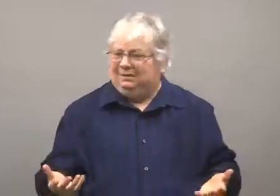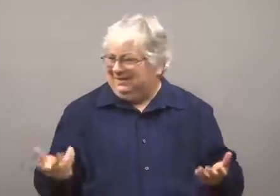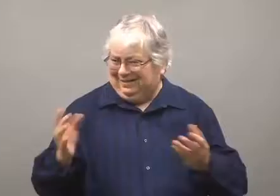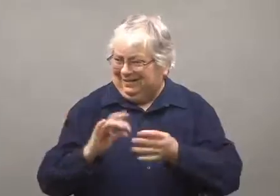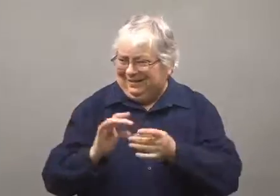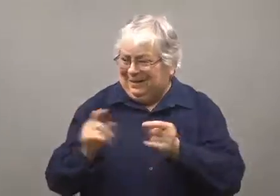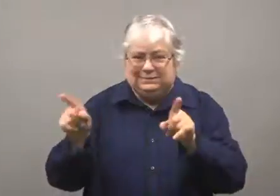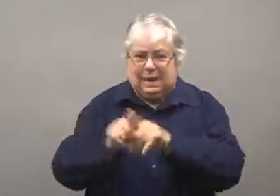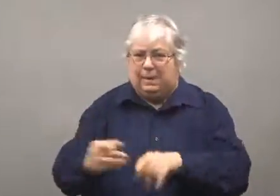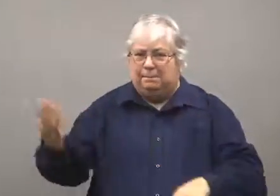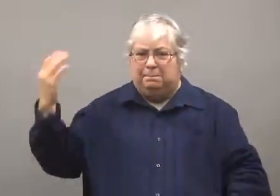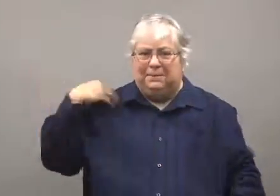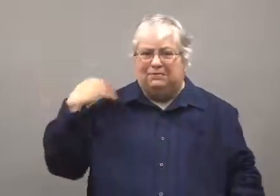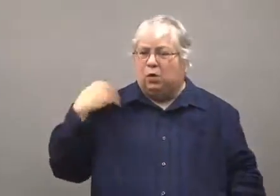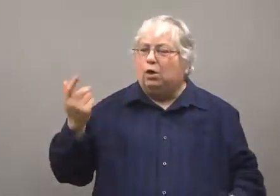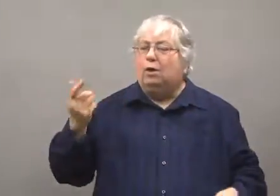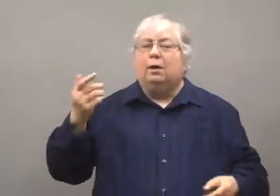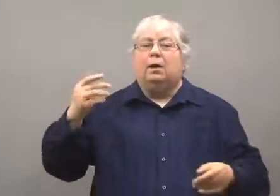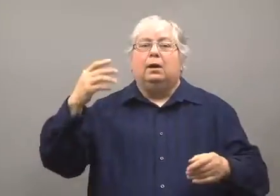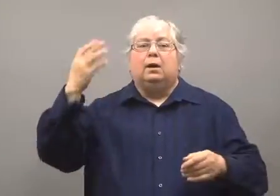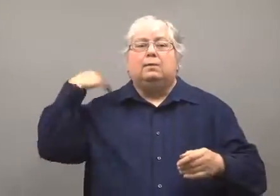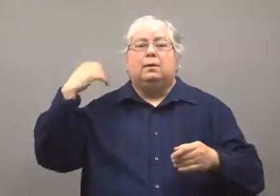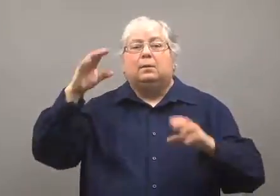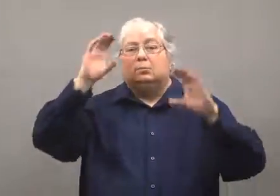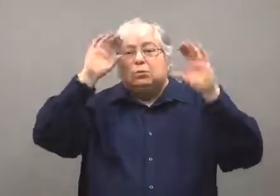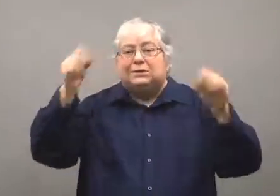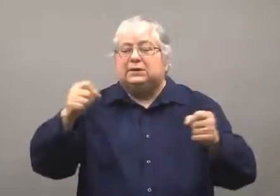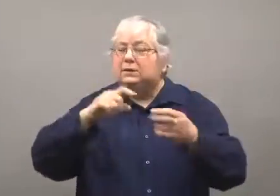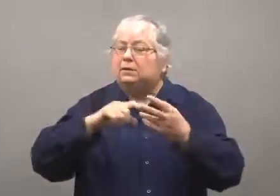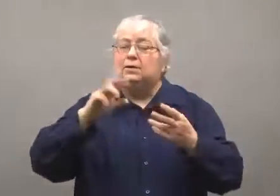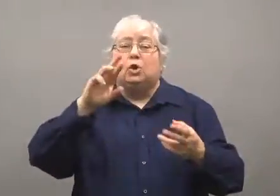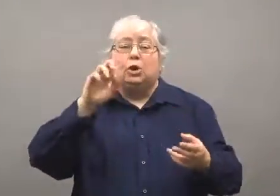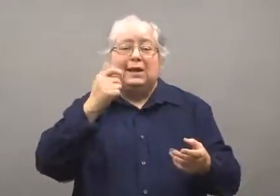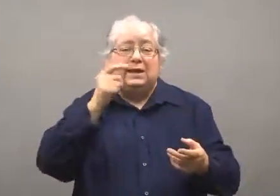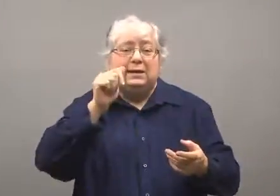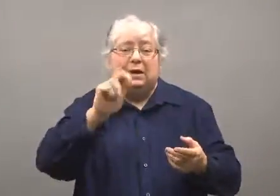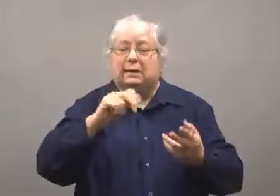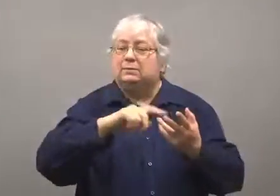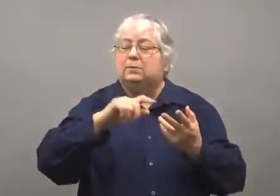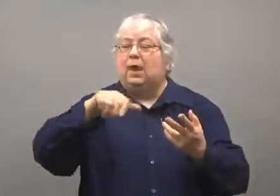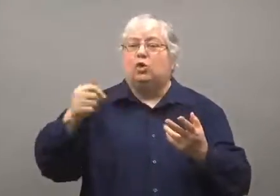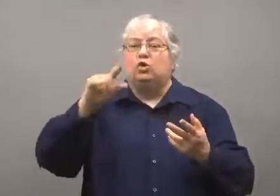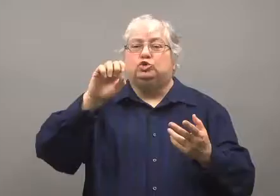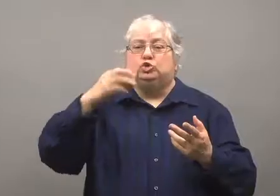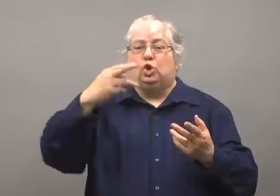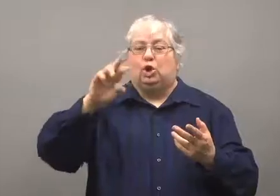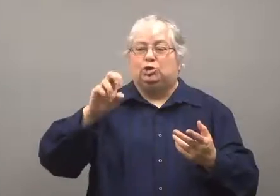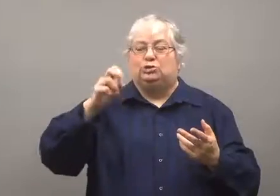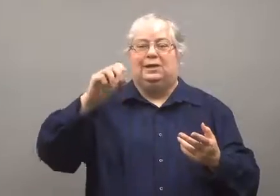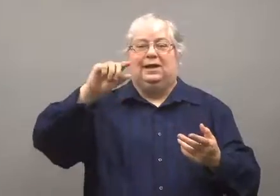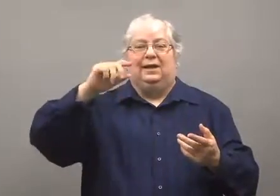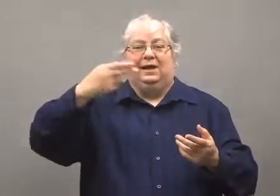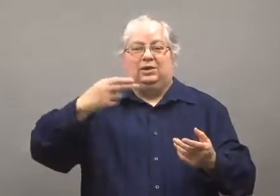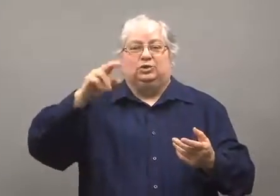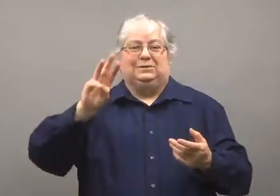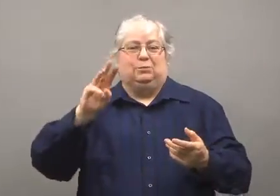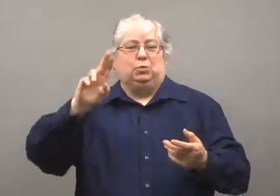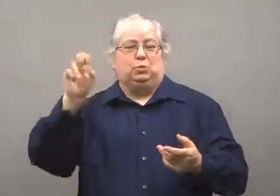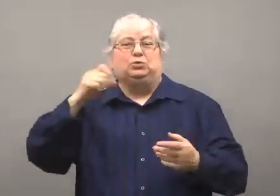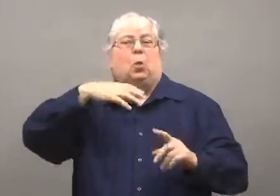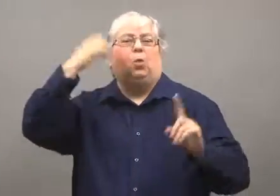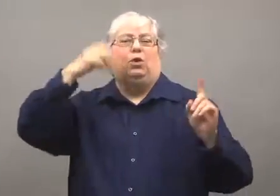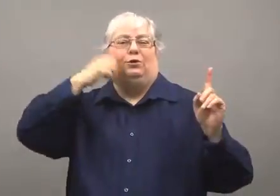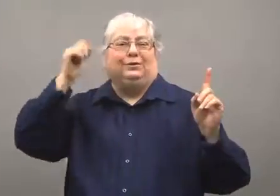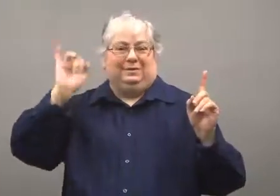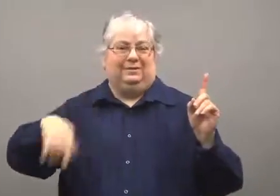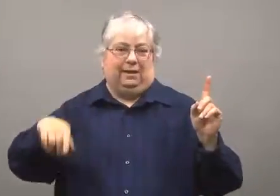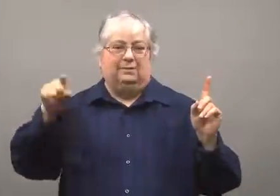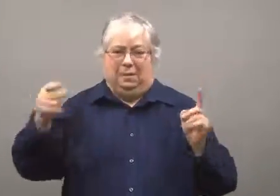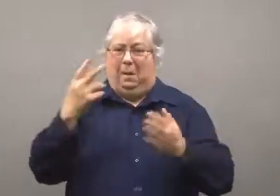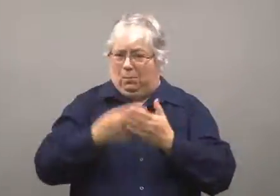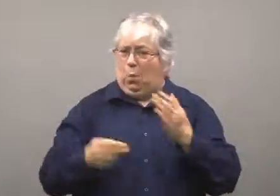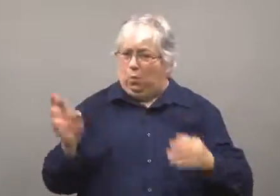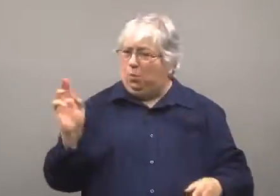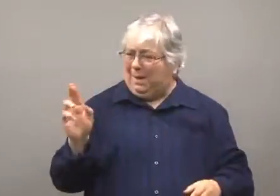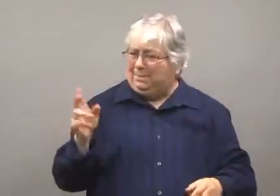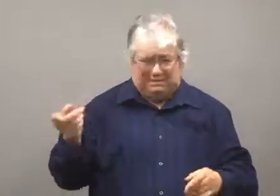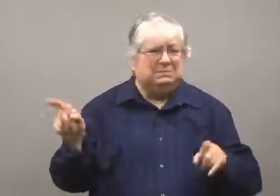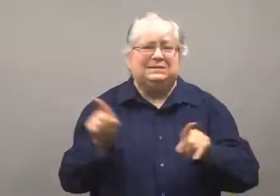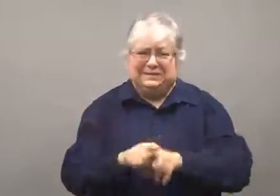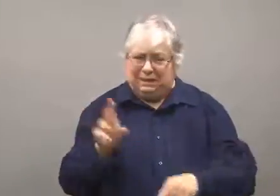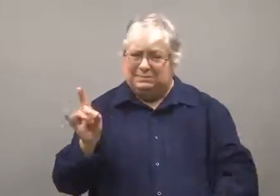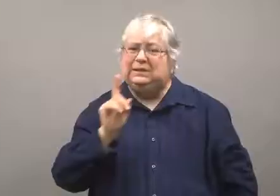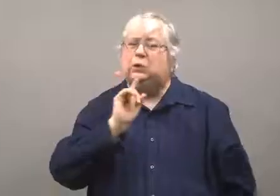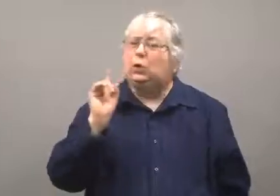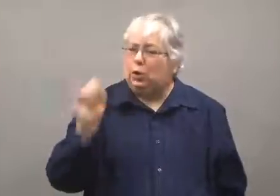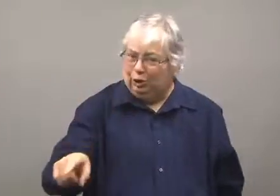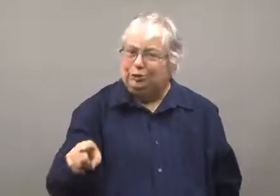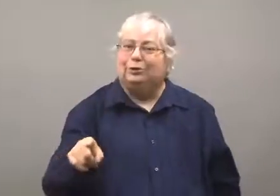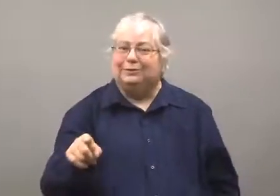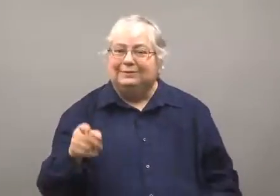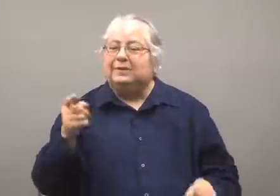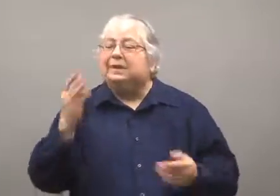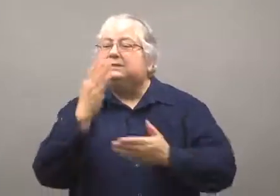They cited Presidents Reagan and George H.W. Bush, both Republicans,